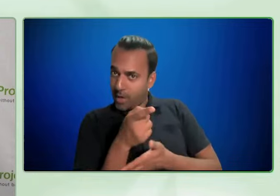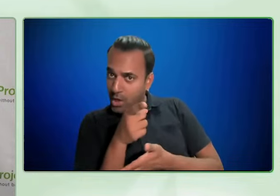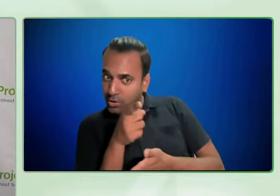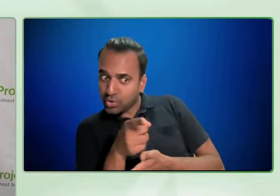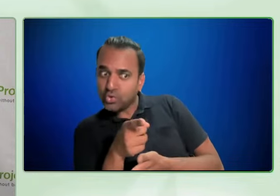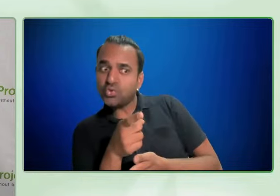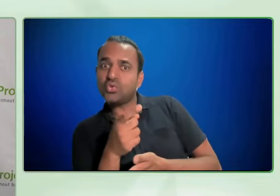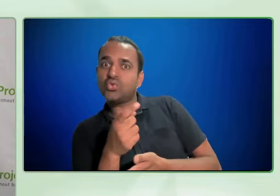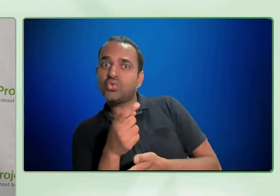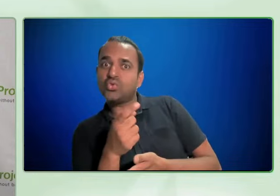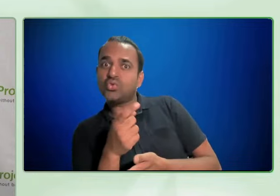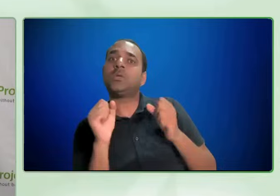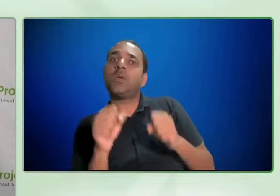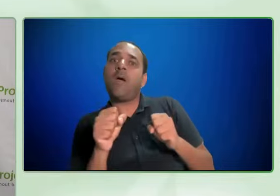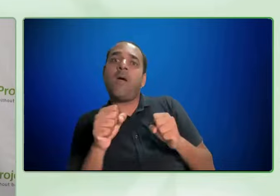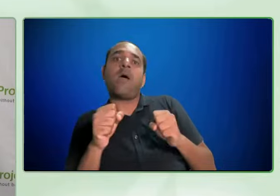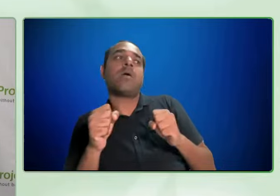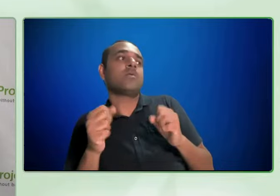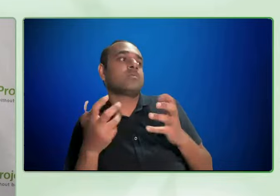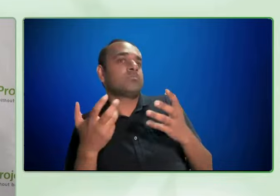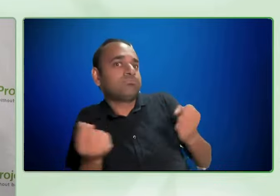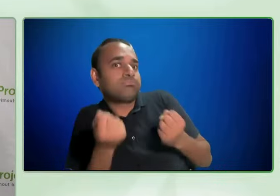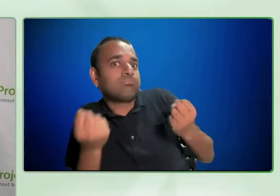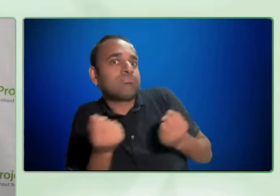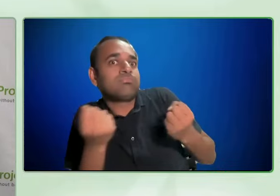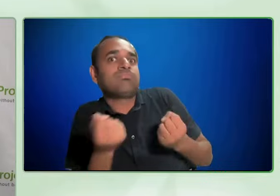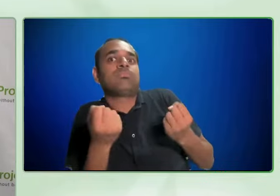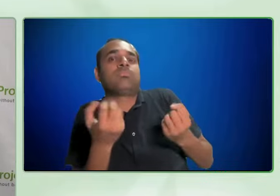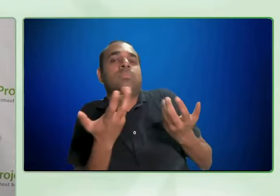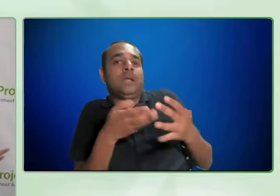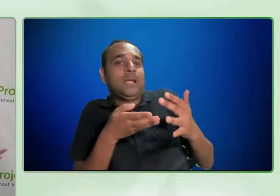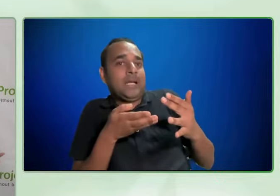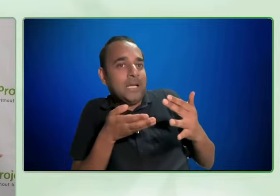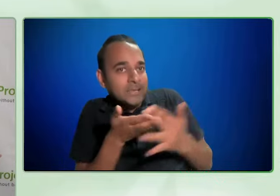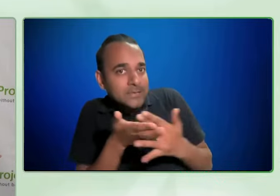personal protective needs, but also to support the community.